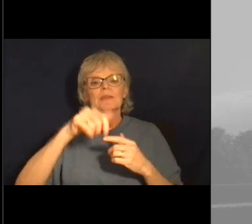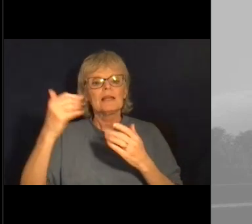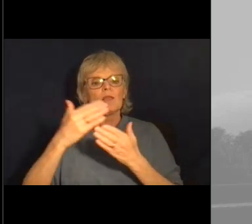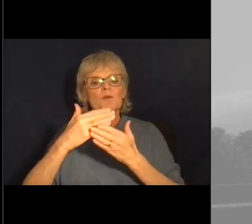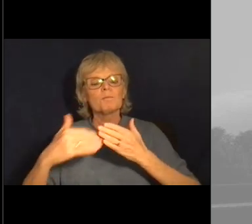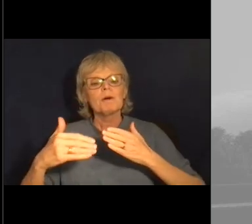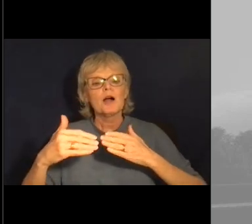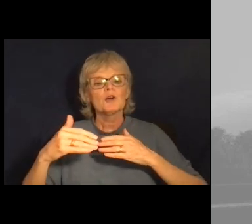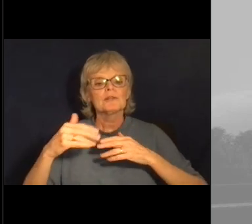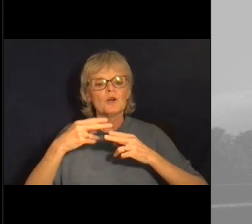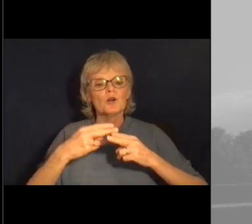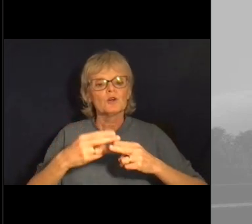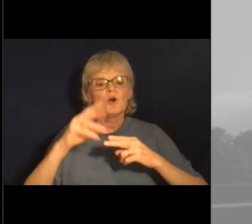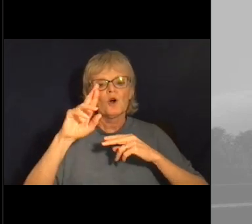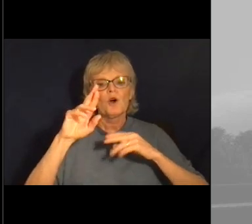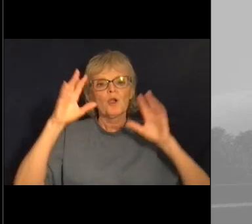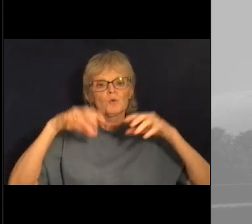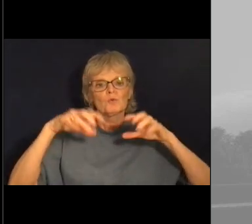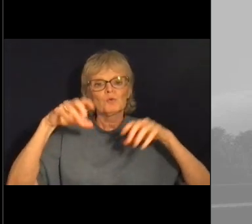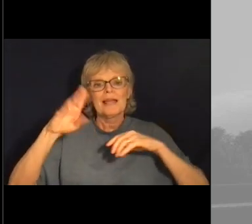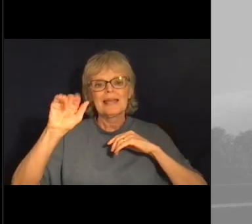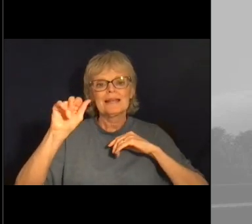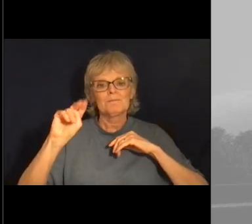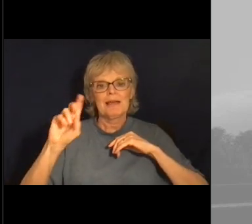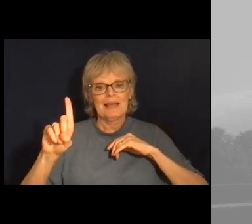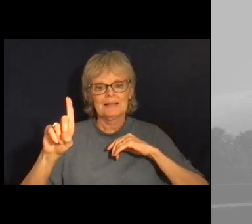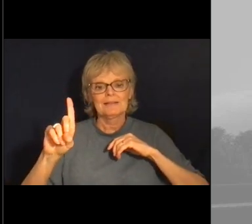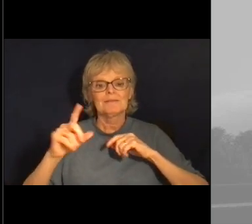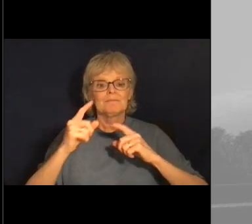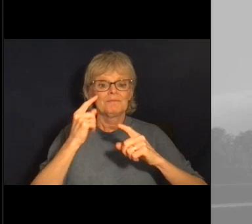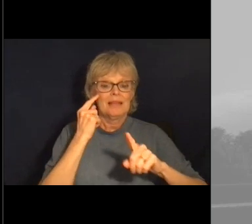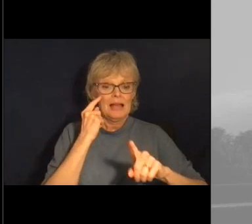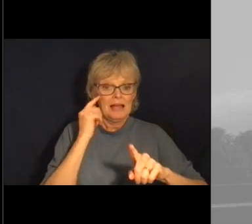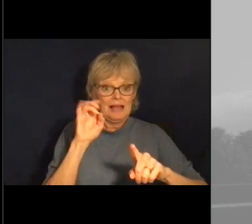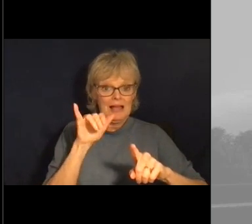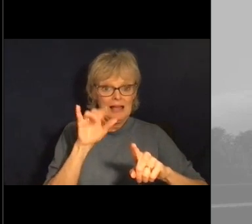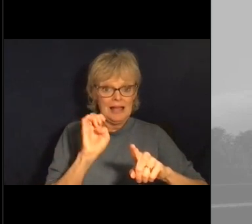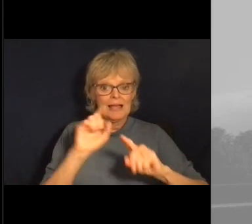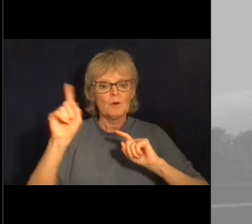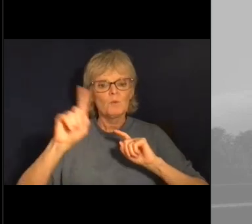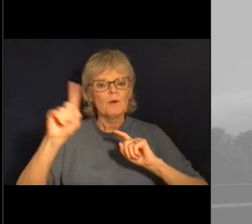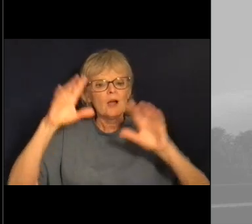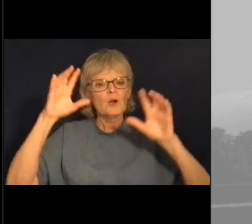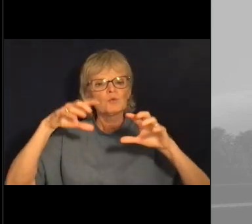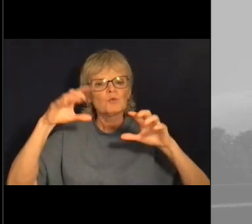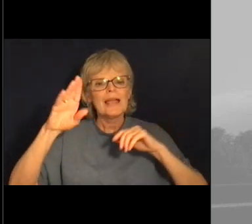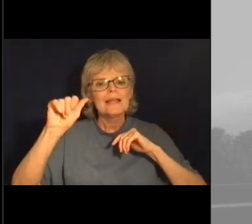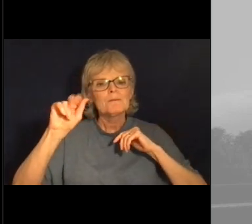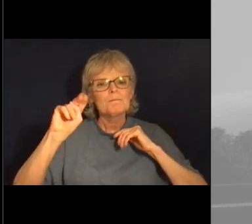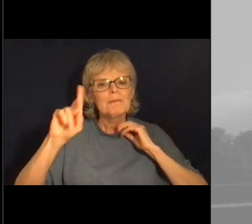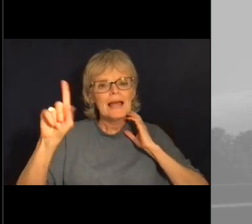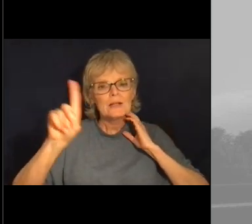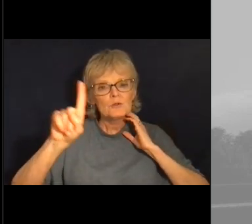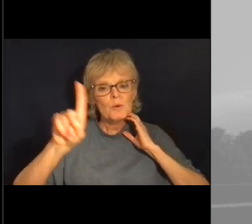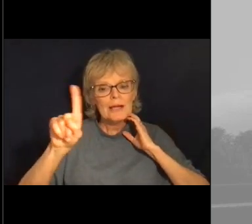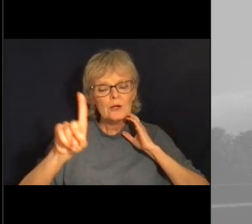and that are the rain bands. There's the eye wall that we were talking about, but can you guys tell me where the rain bands might be? Does anybody know where those are?